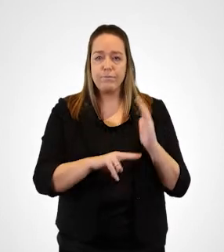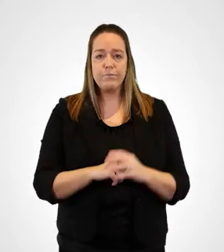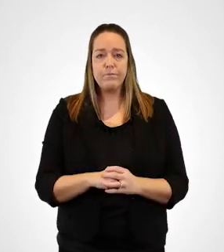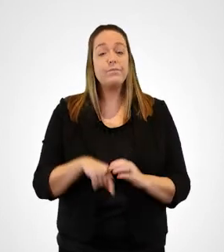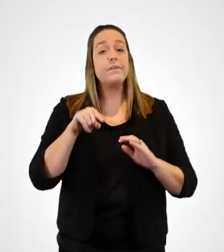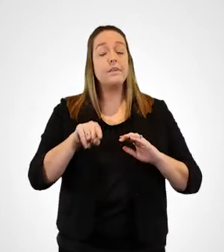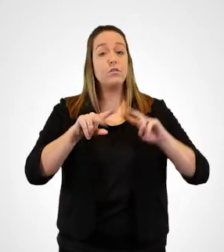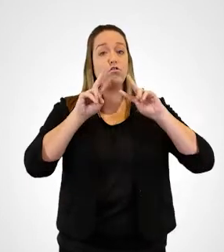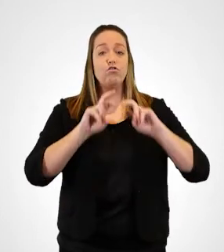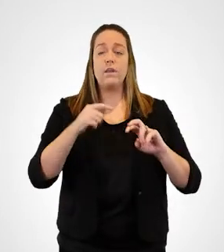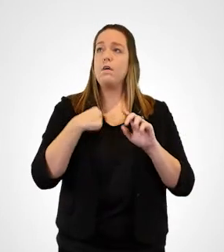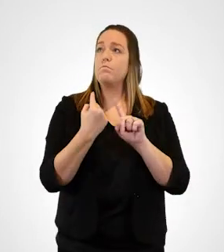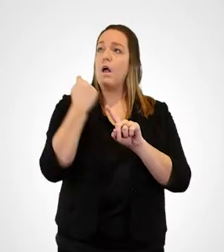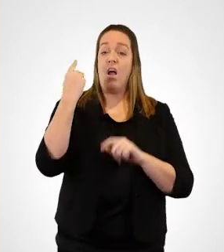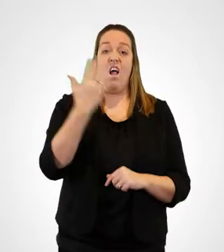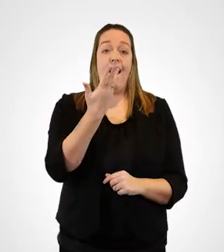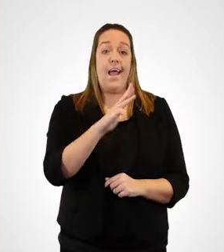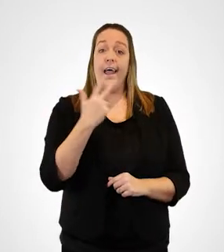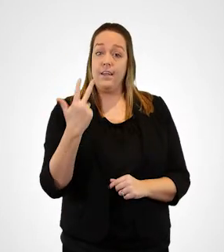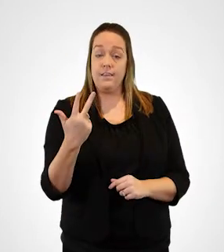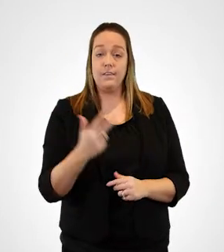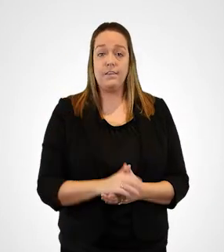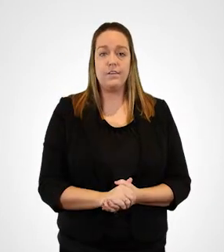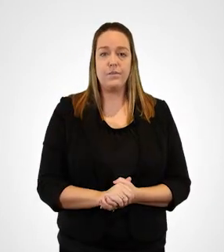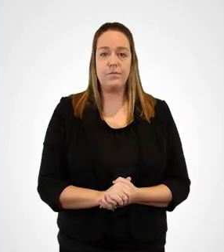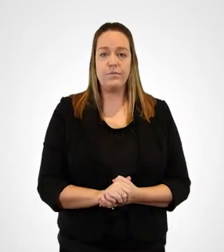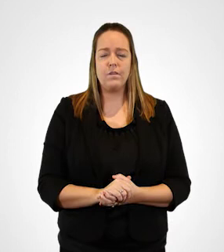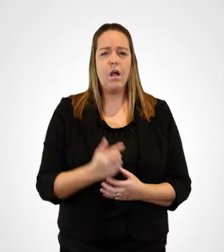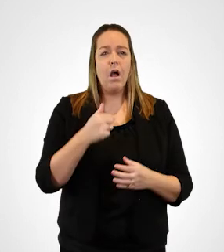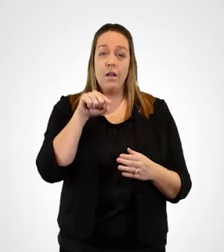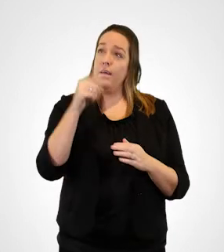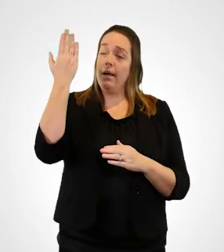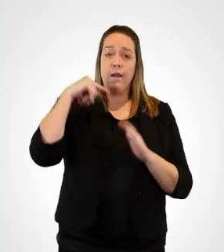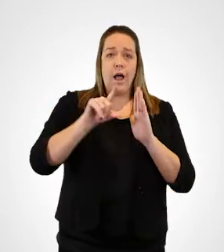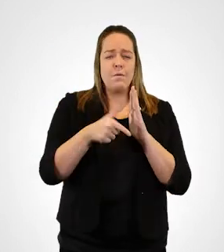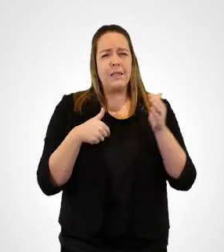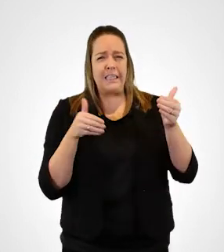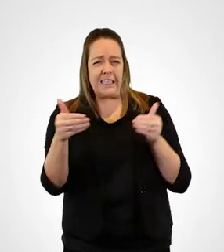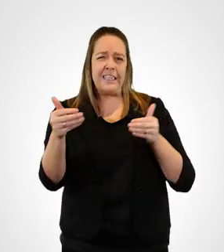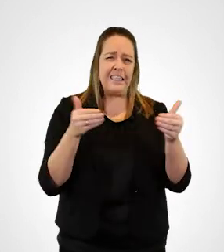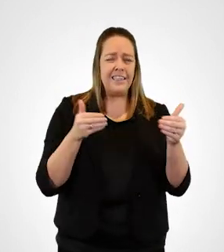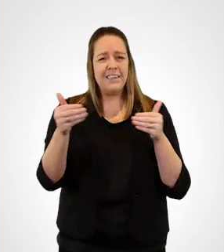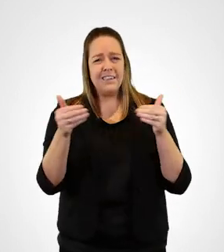This was a study that I published back in '98 and I think my struggle is the operative word